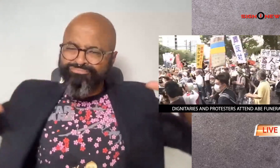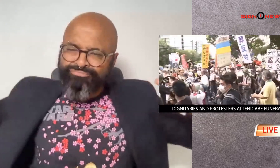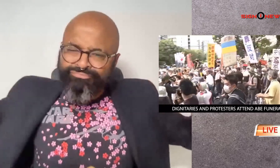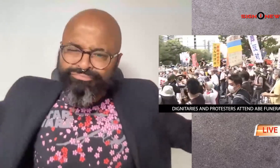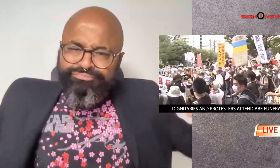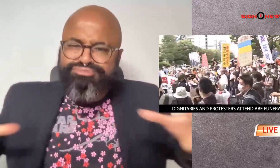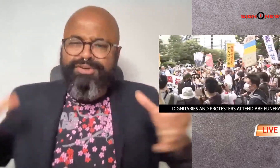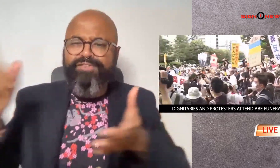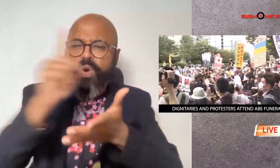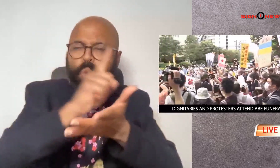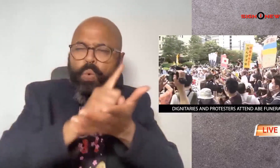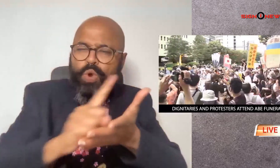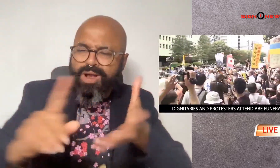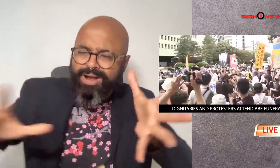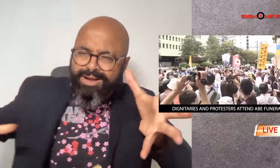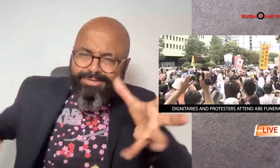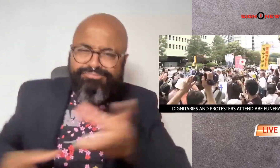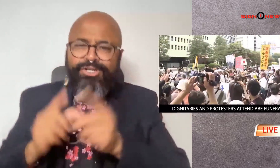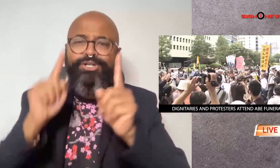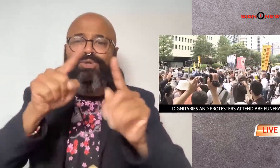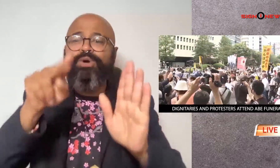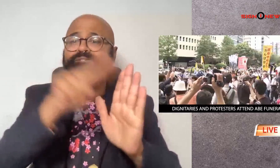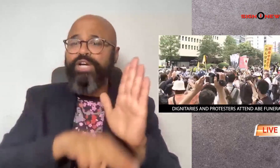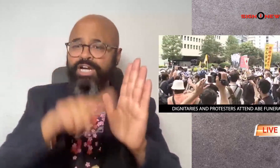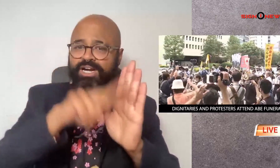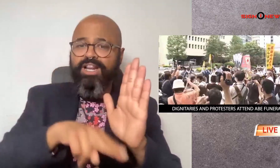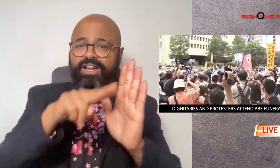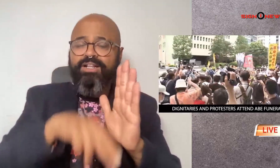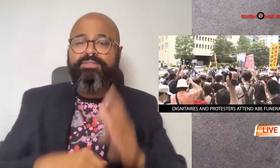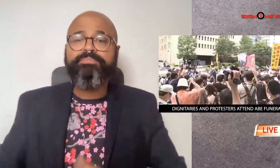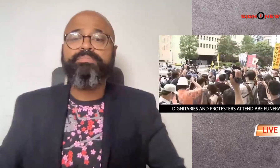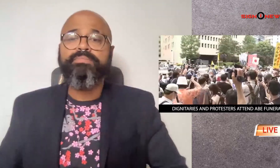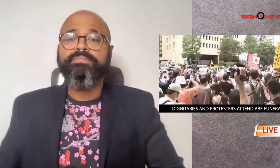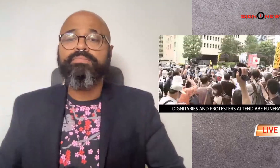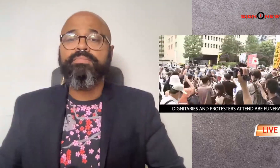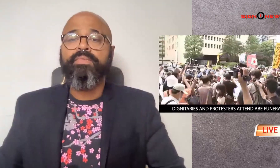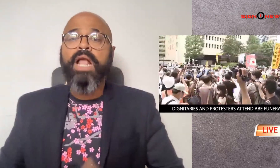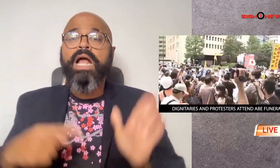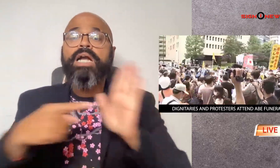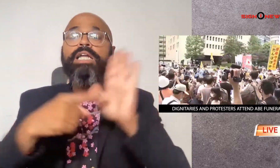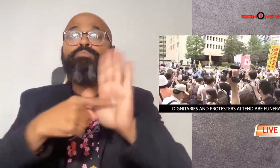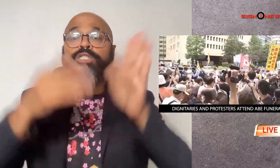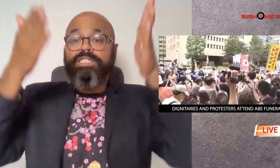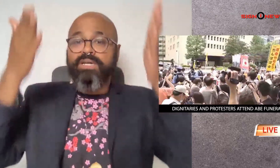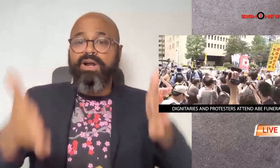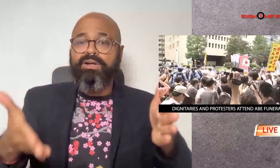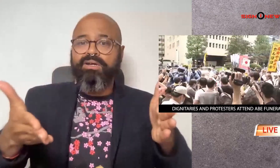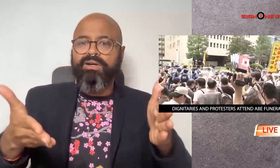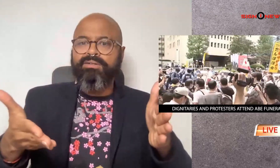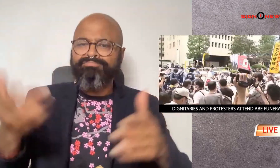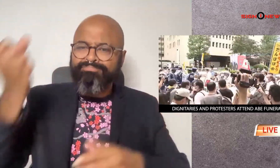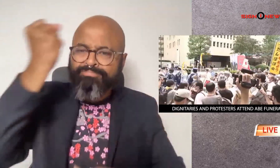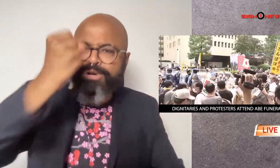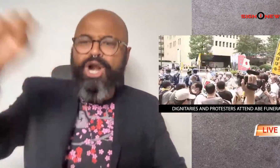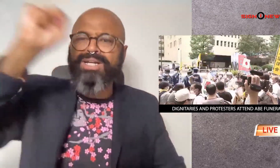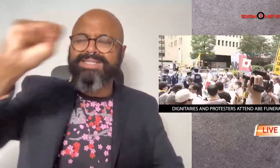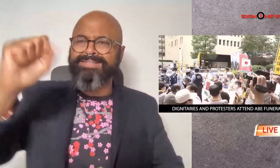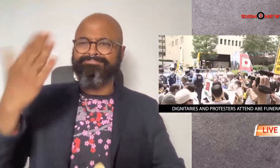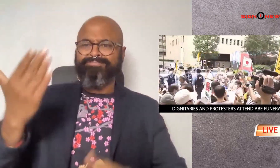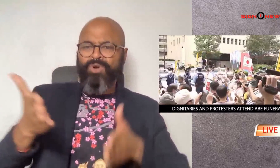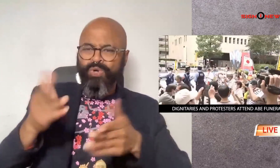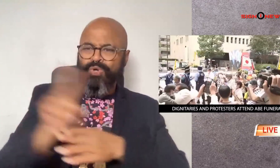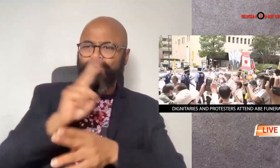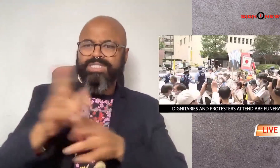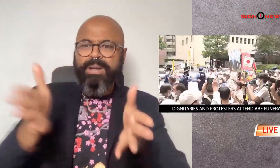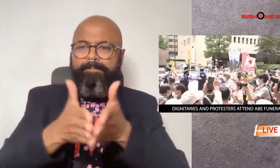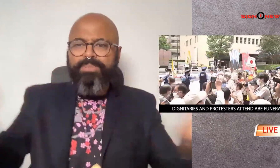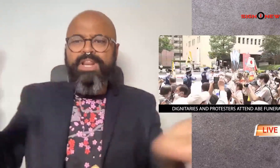weeks leading up to the funeral demonstrators are protesting the use of public funds to